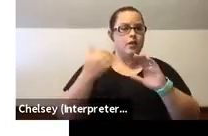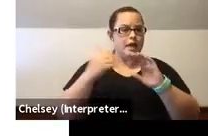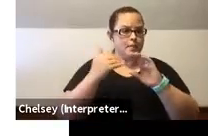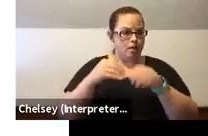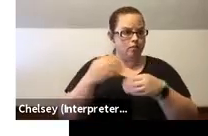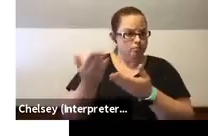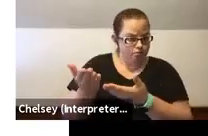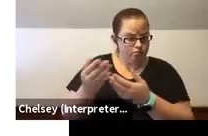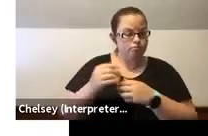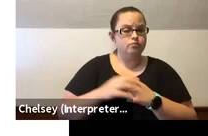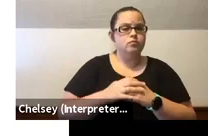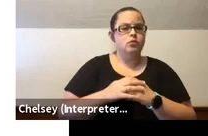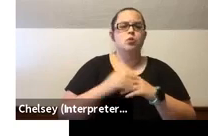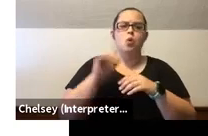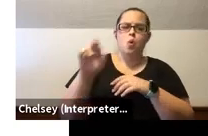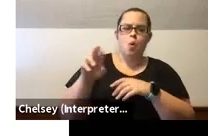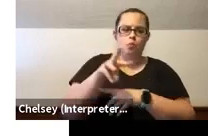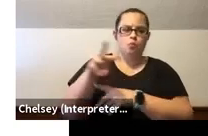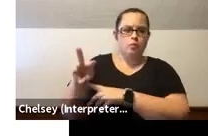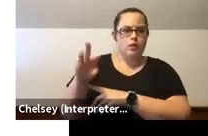Sage Talbot: For our counselor emails as well.